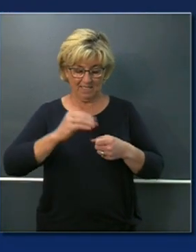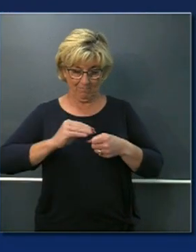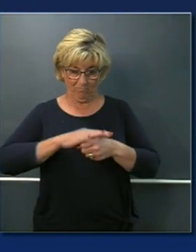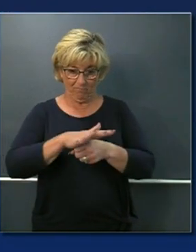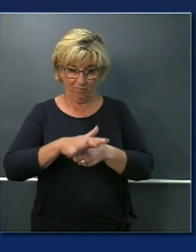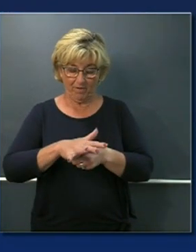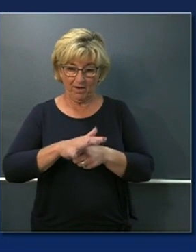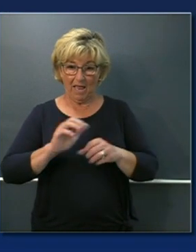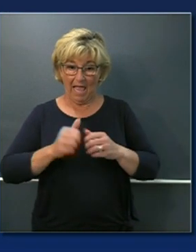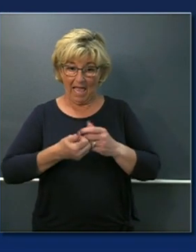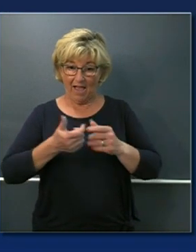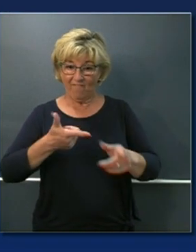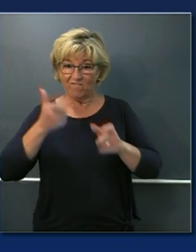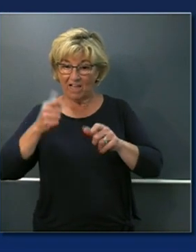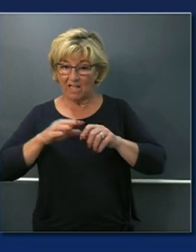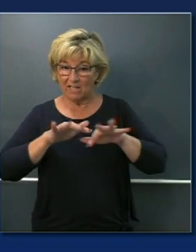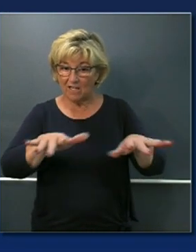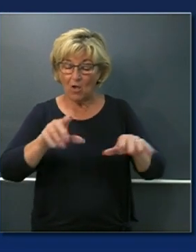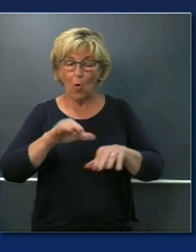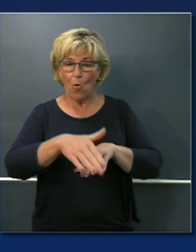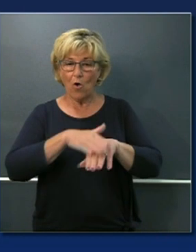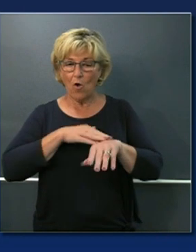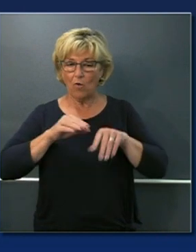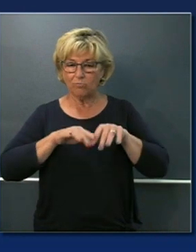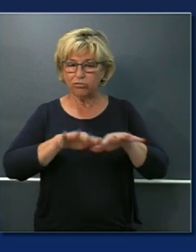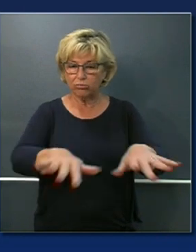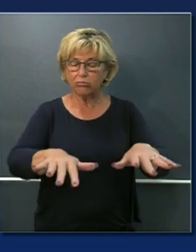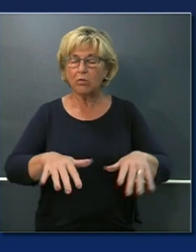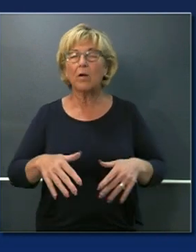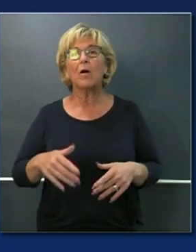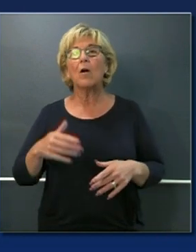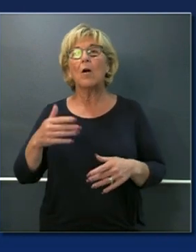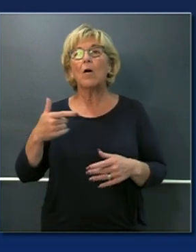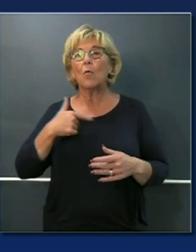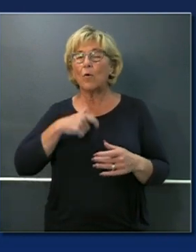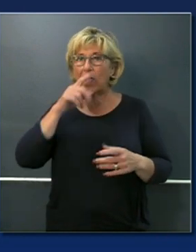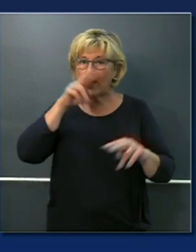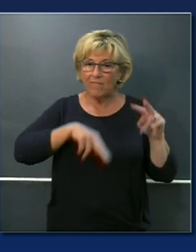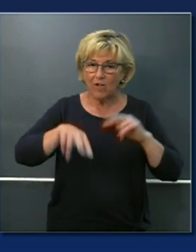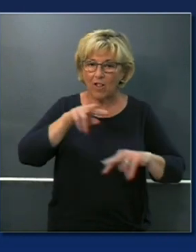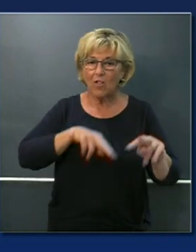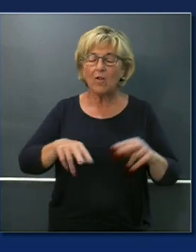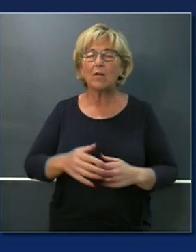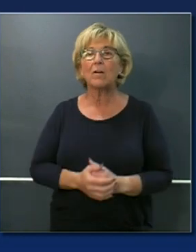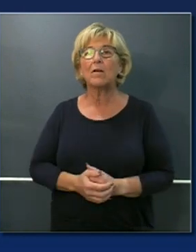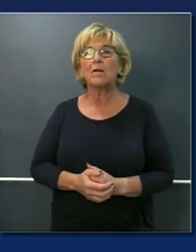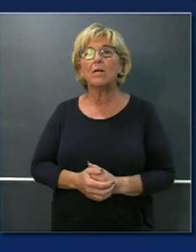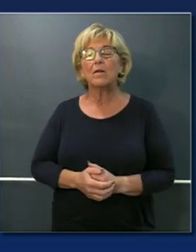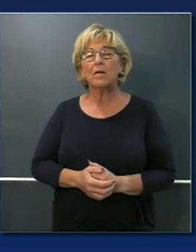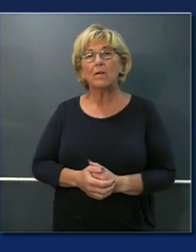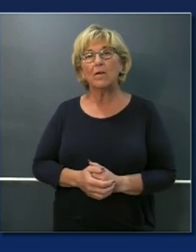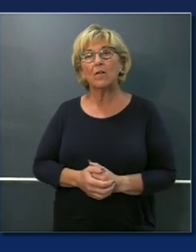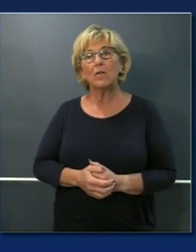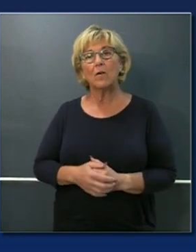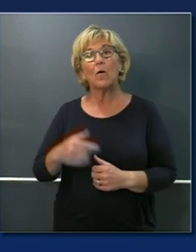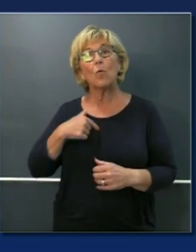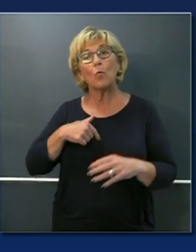START TALKING ABOUT PREPAREDNESS FOR A POTENTIAL MODIFICATION. THAT IS A RECOGNITION OF THE WAY IN WHICH, AND THIS IS A